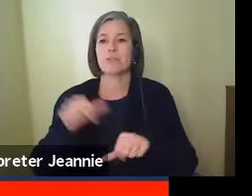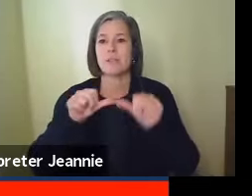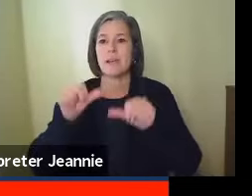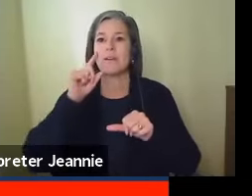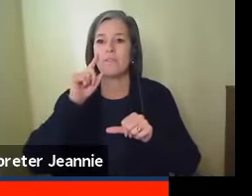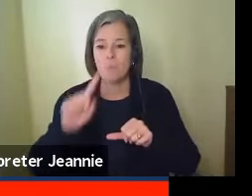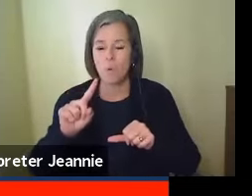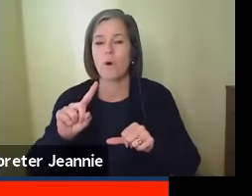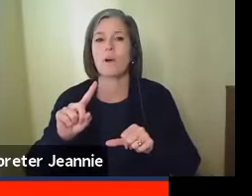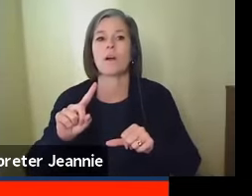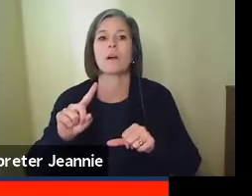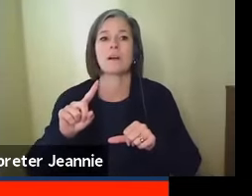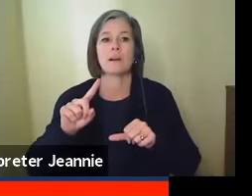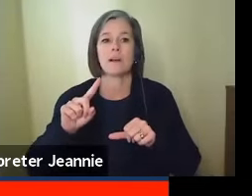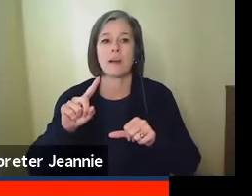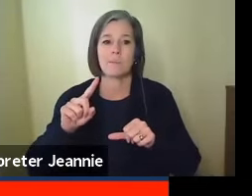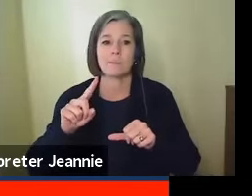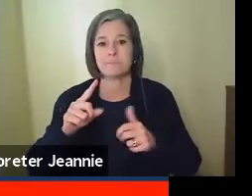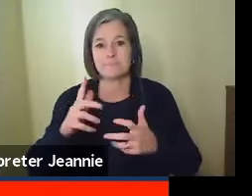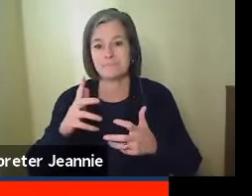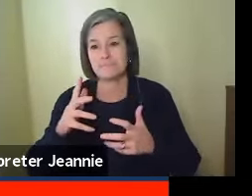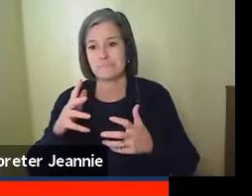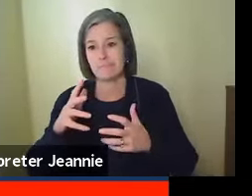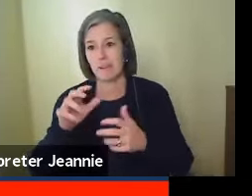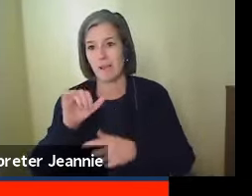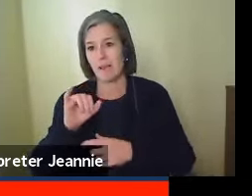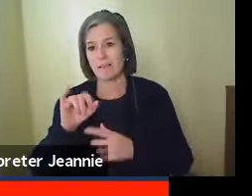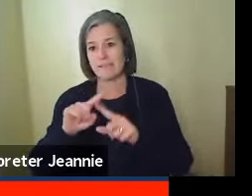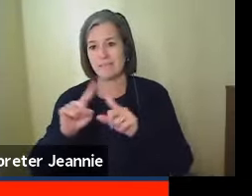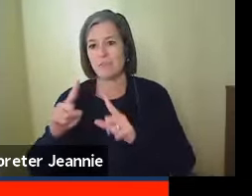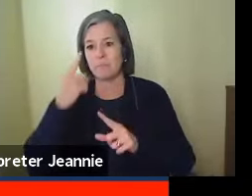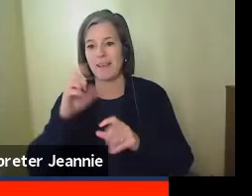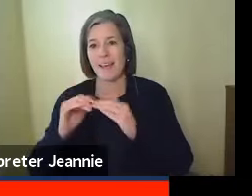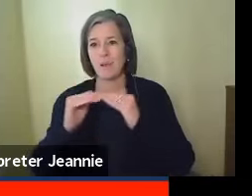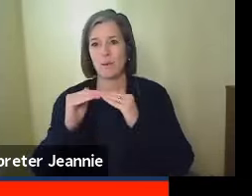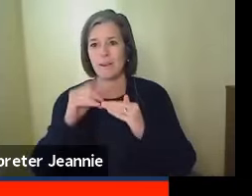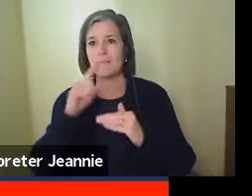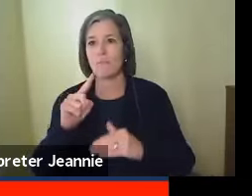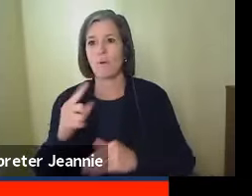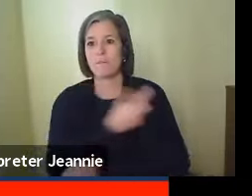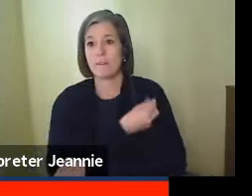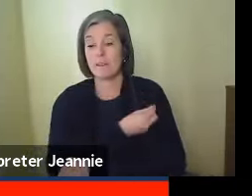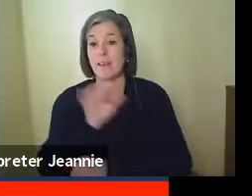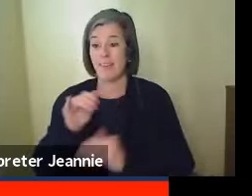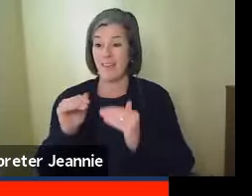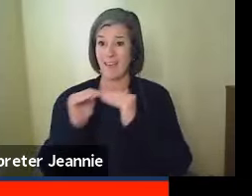the Equitable Allocation of COVID-19 Vaccine and equity is a huge focus of our plan.